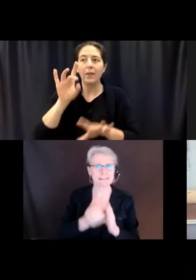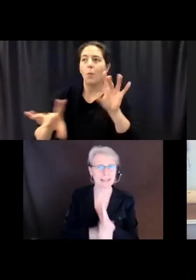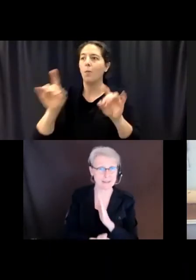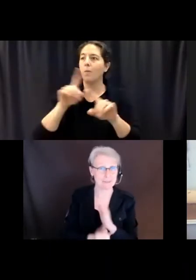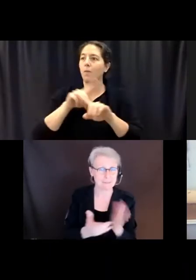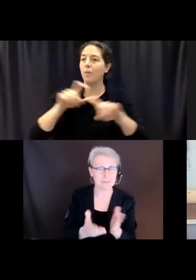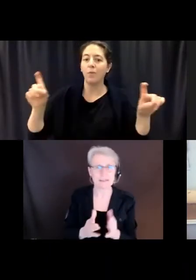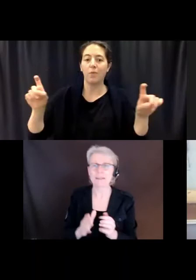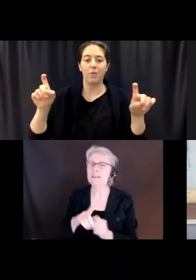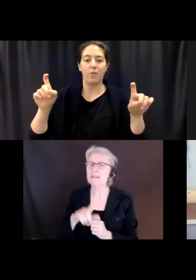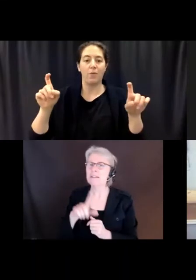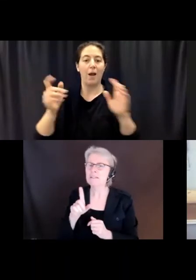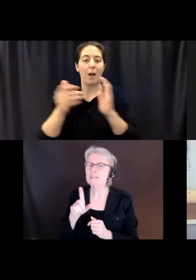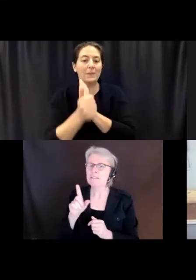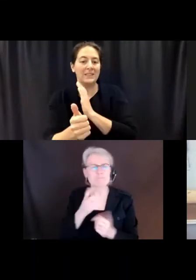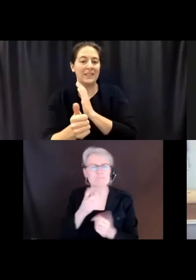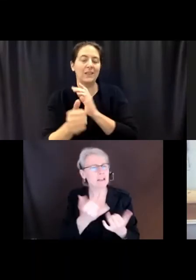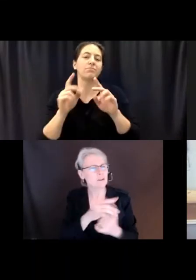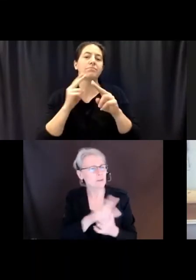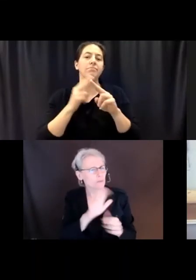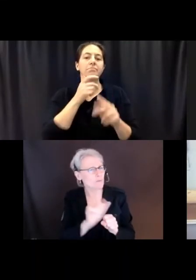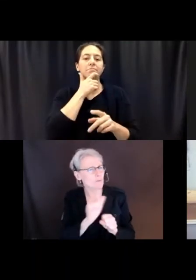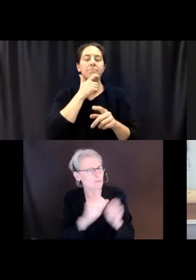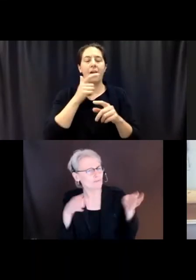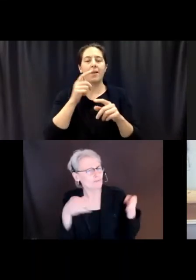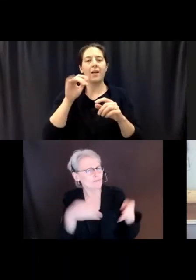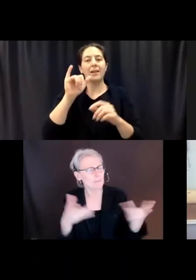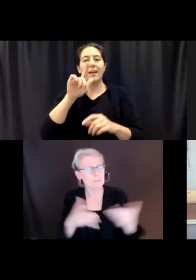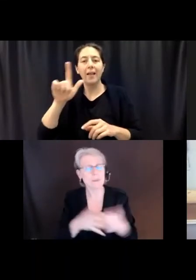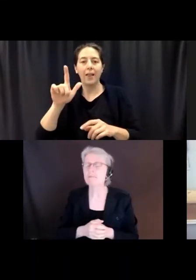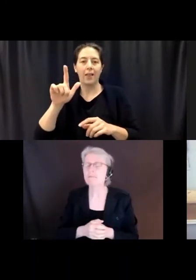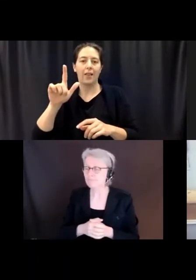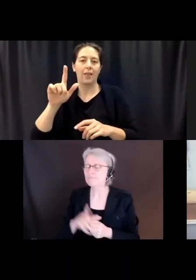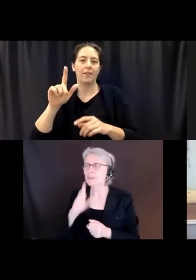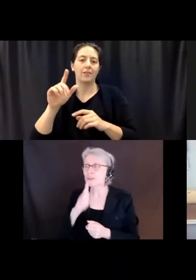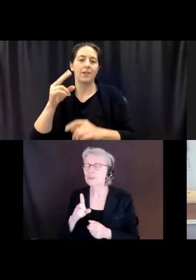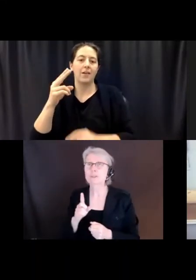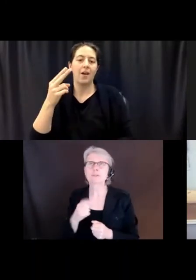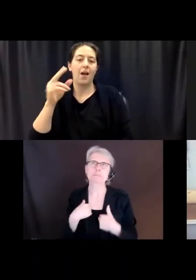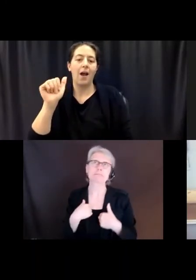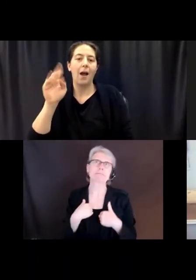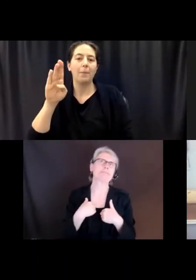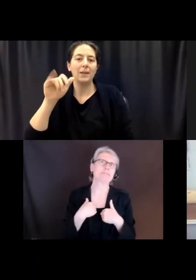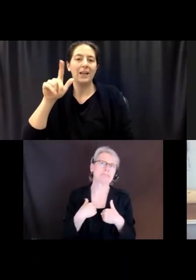Luca: YES. SO I'M CURRENTLY WORKING ON LIKE A LOT OF PROJECTS ALL AT THE SAME TIME.